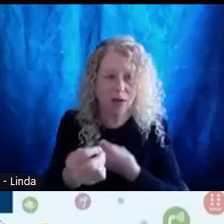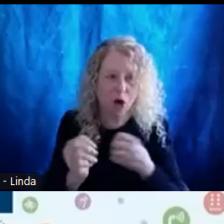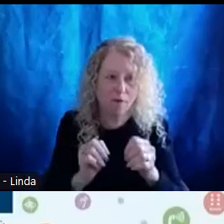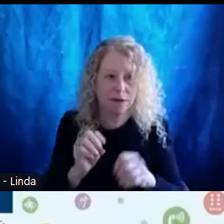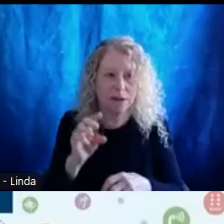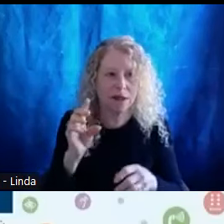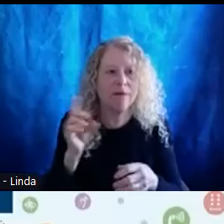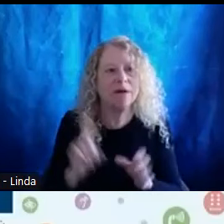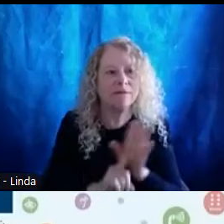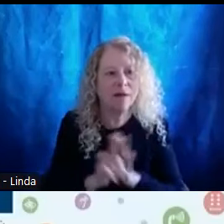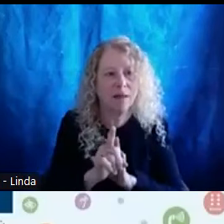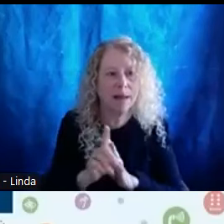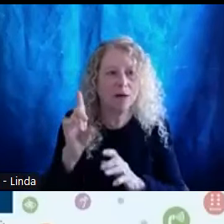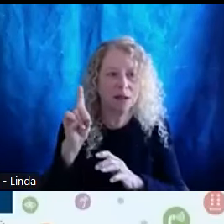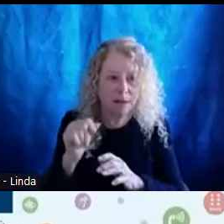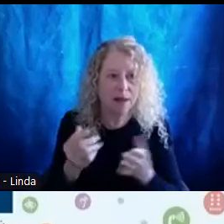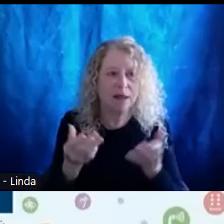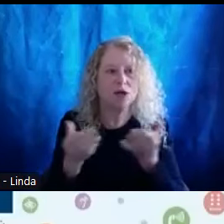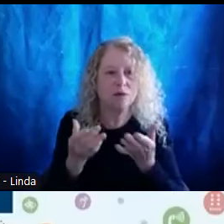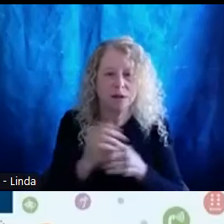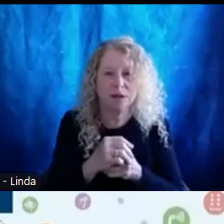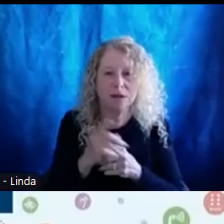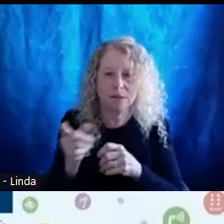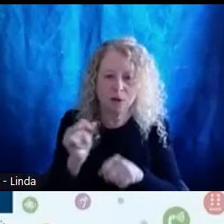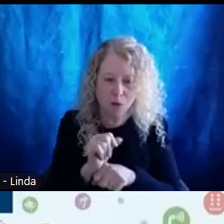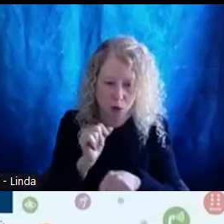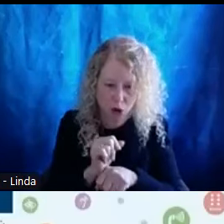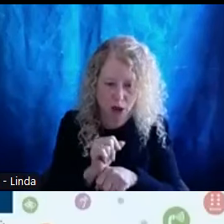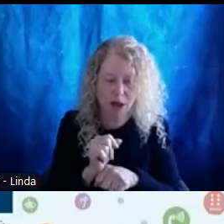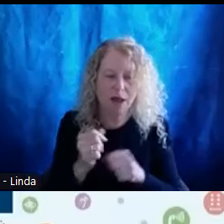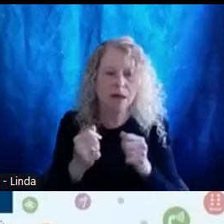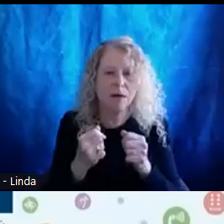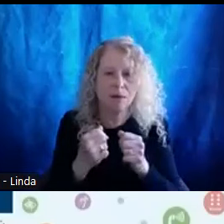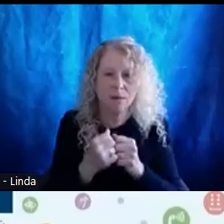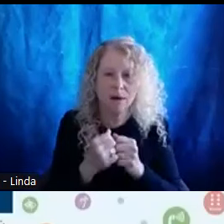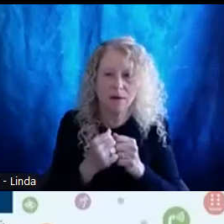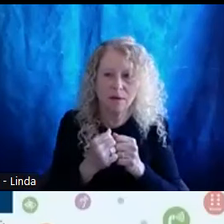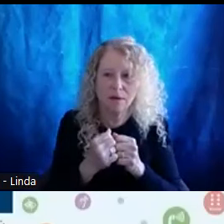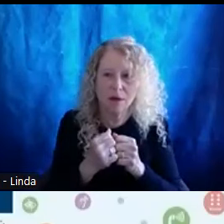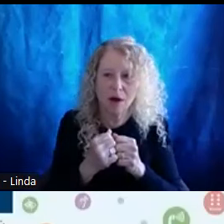Developmental Disability Services. She's been working with the Office of the Office of Equity and